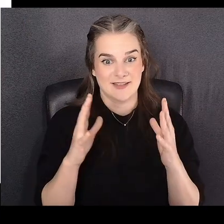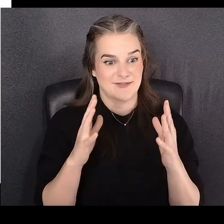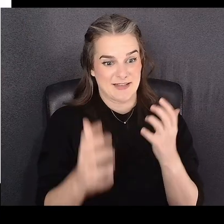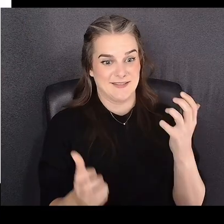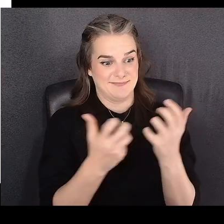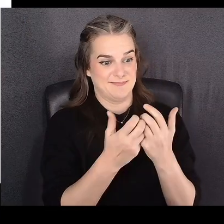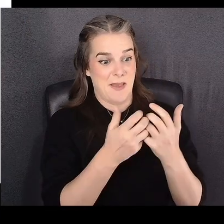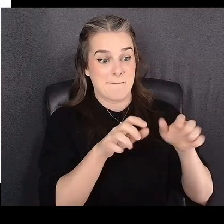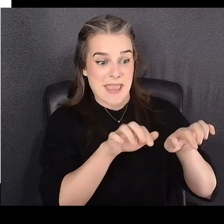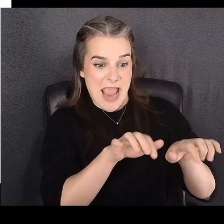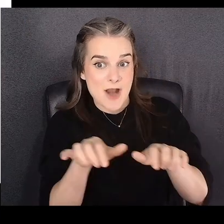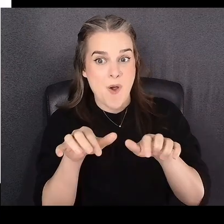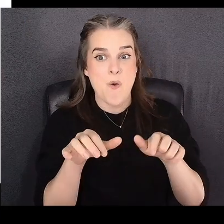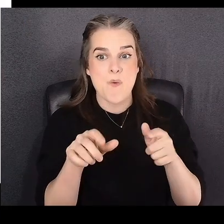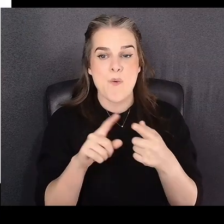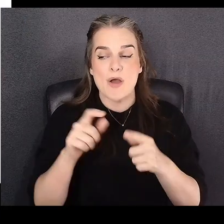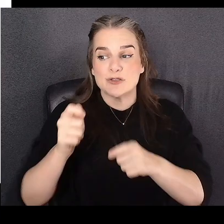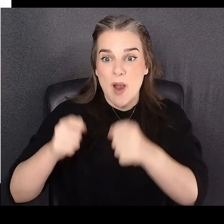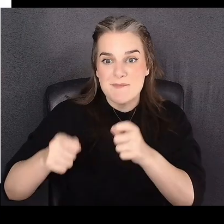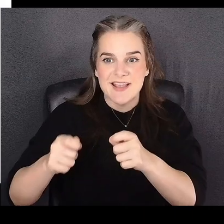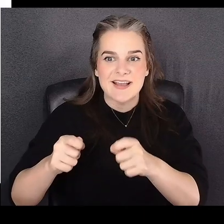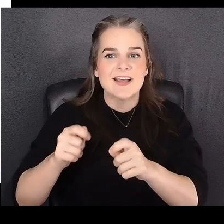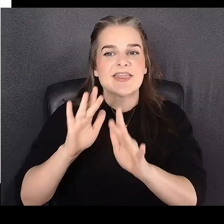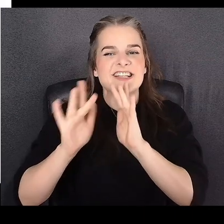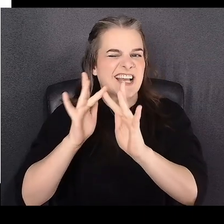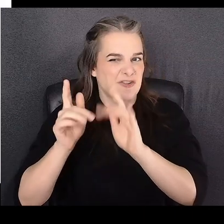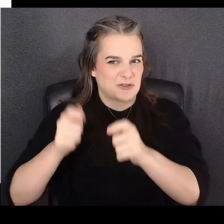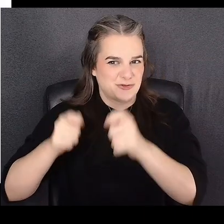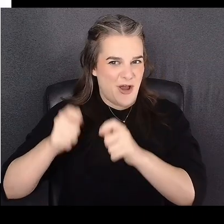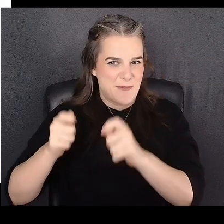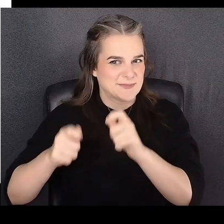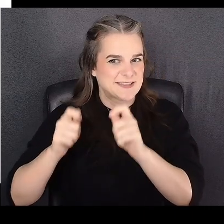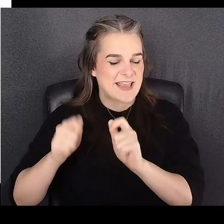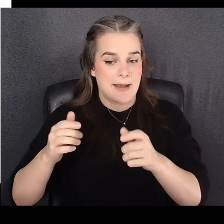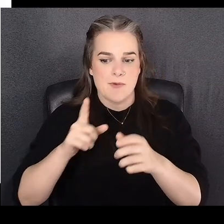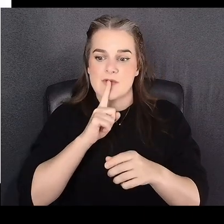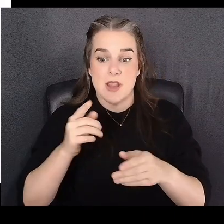doing the digital drums that can get really close up to somebody. You don't have fear of damaging anything.